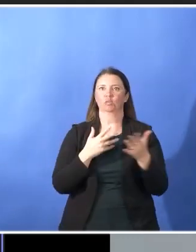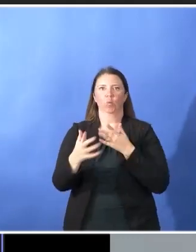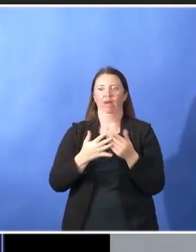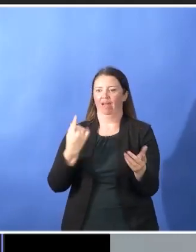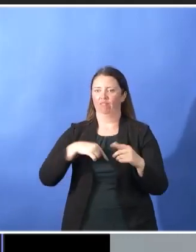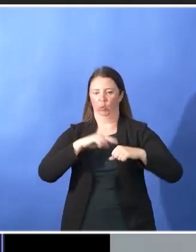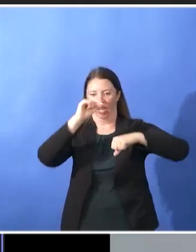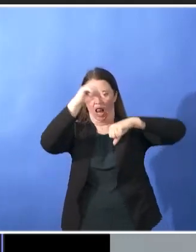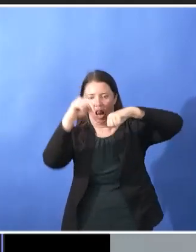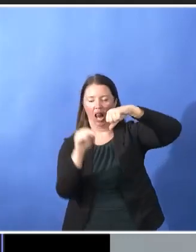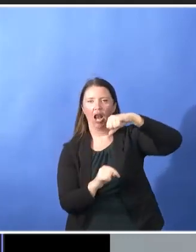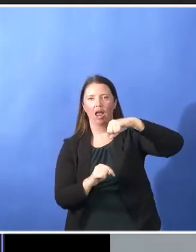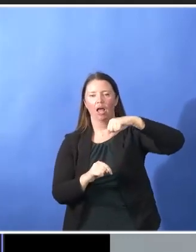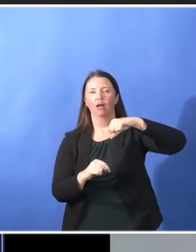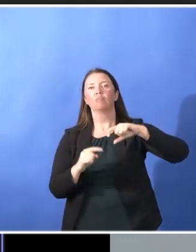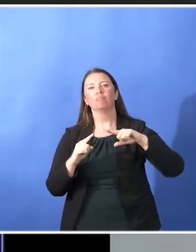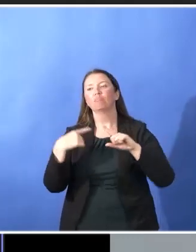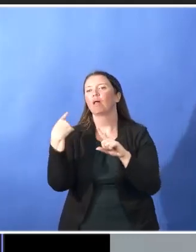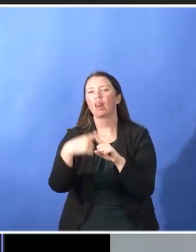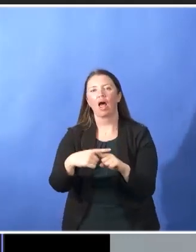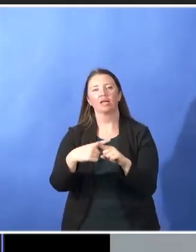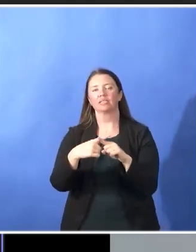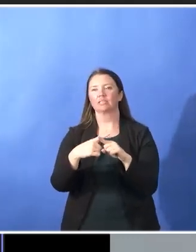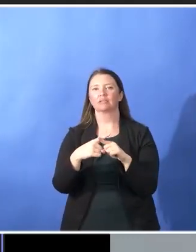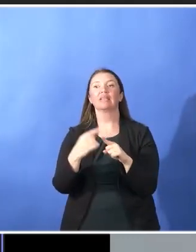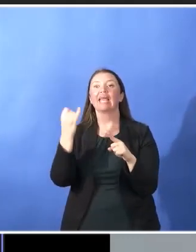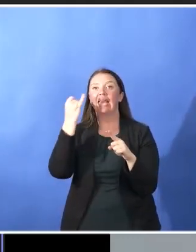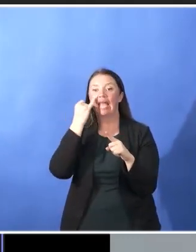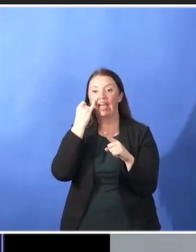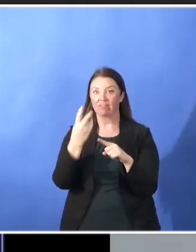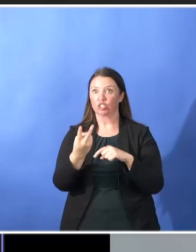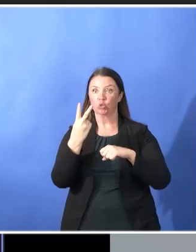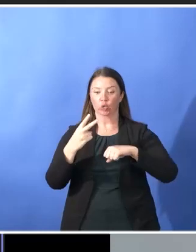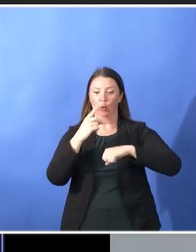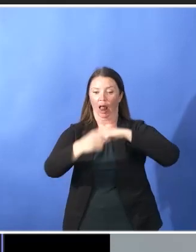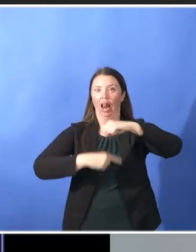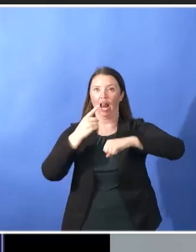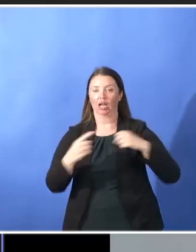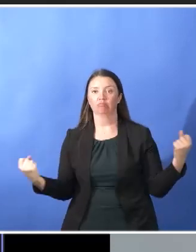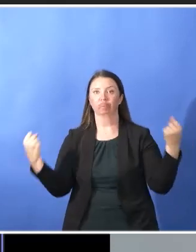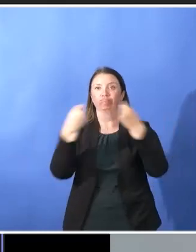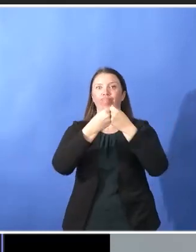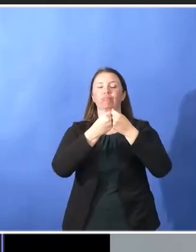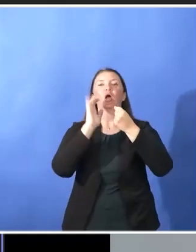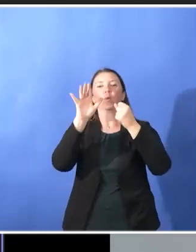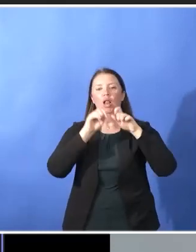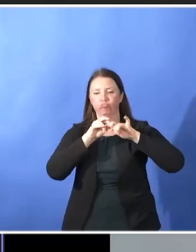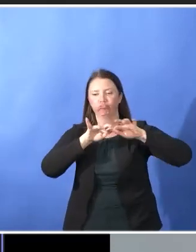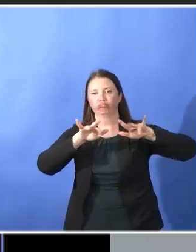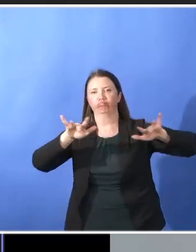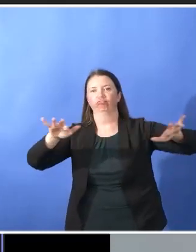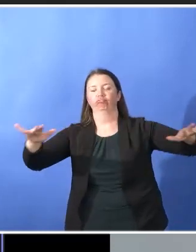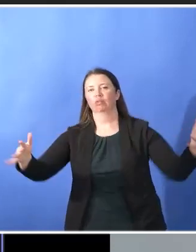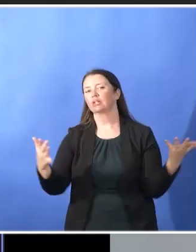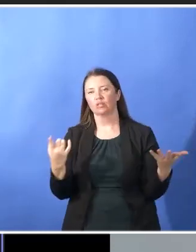GENERATED BY COLLISIONS. THOUSANDS OF NEW SATELLITES LAUNCH EVERY YEAR, ARE